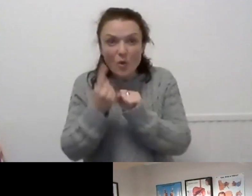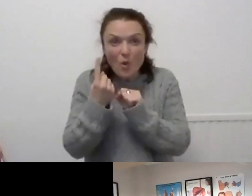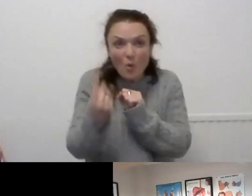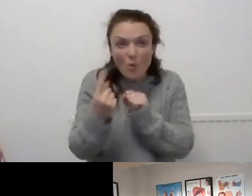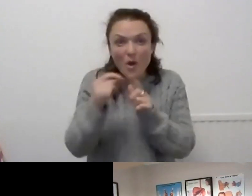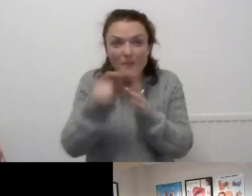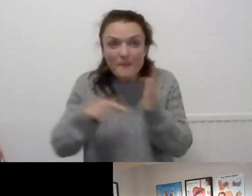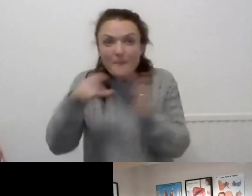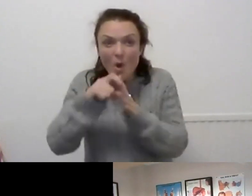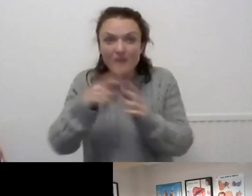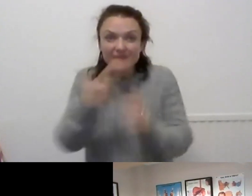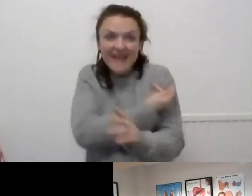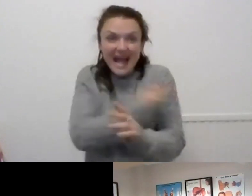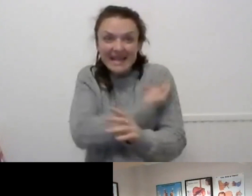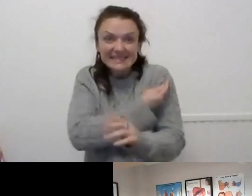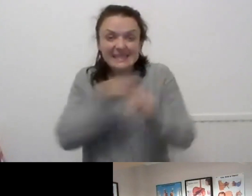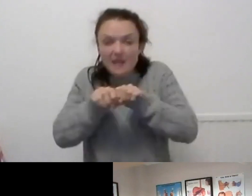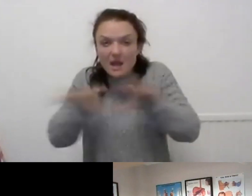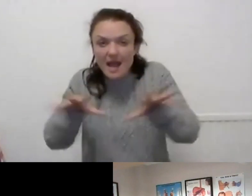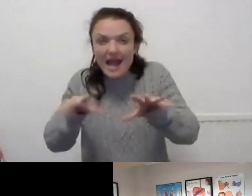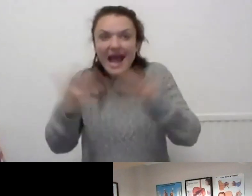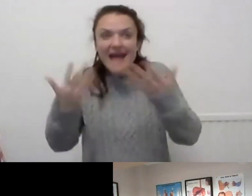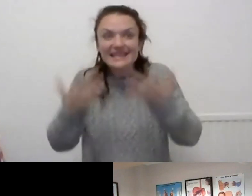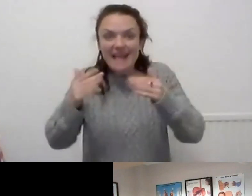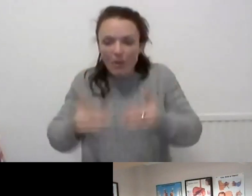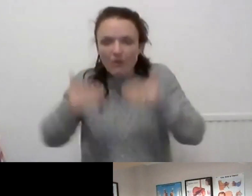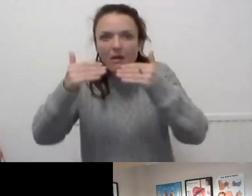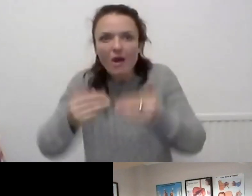it's gone to three pods this week. So it's able to deliver over 1000 vaccines a day,